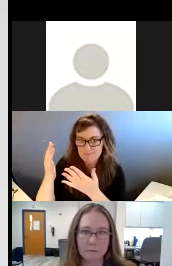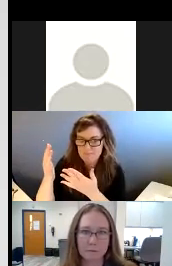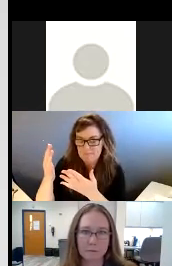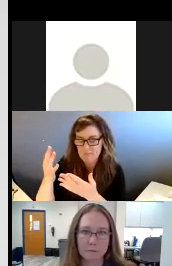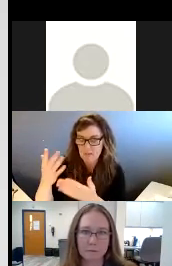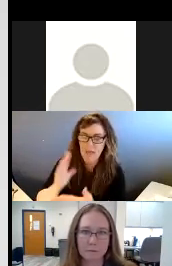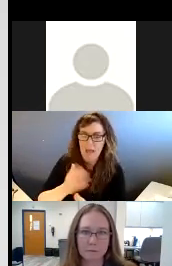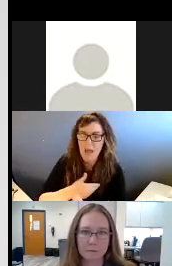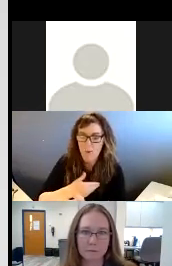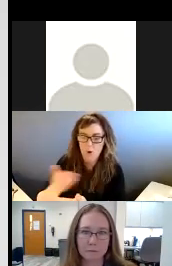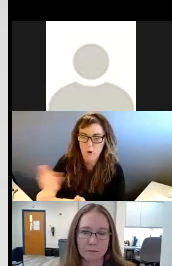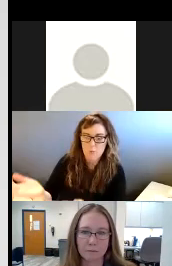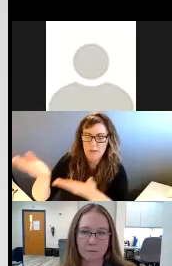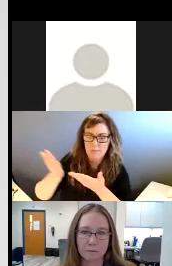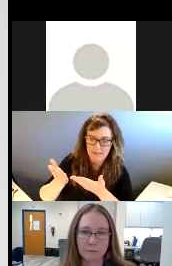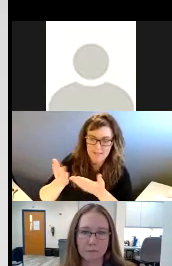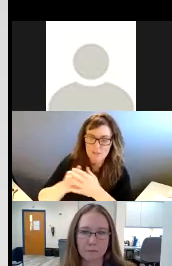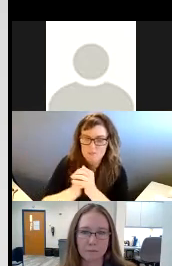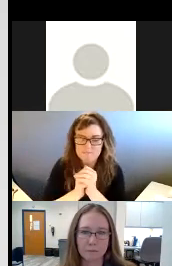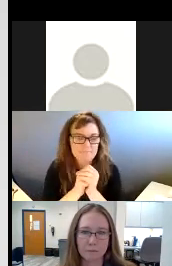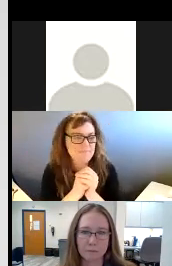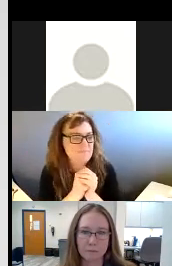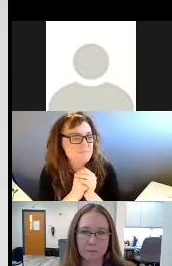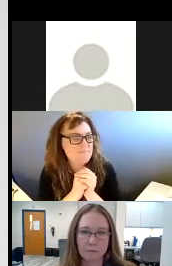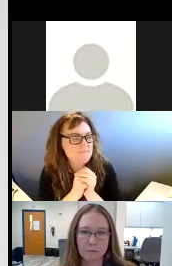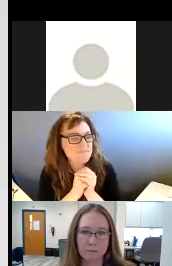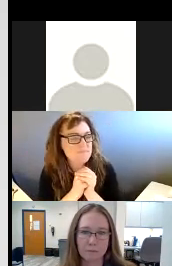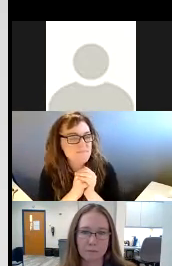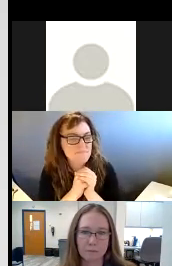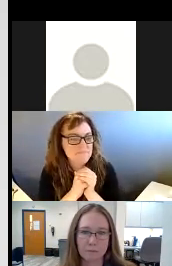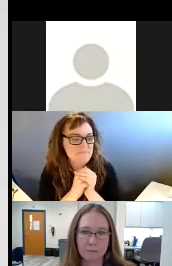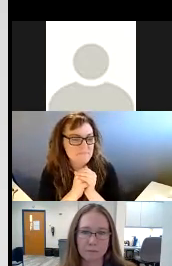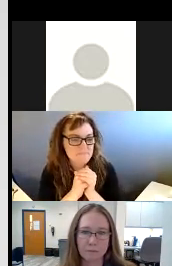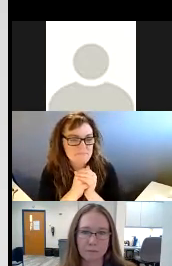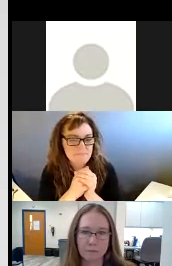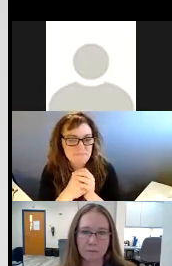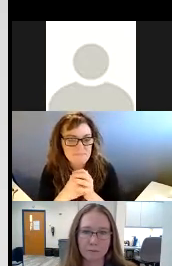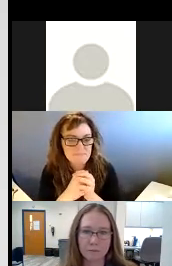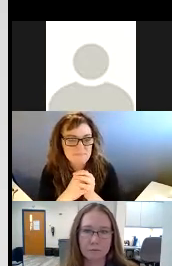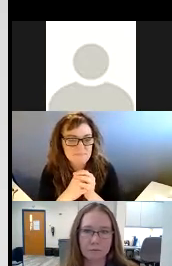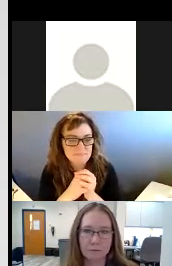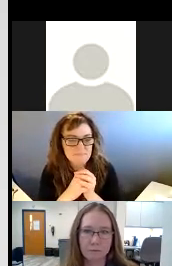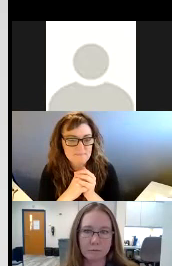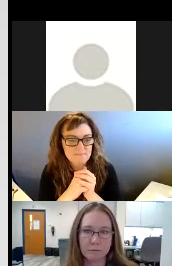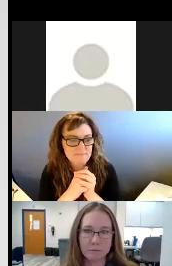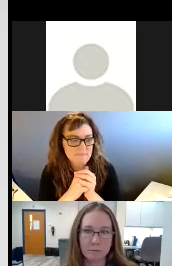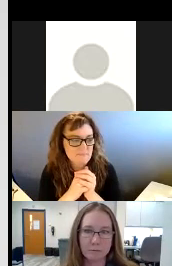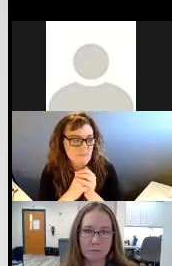PROVIDED EARLIER. SO, HERE WE CAN KIND OF SEE THE RENOVATIONS THAT